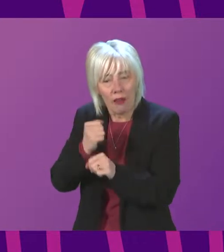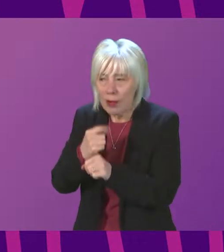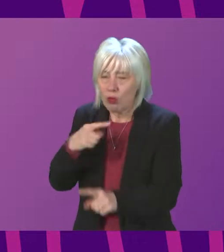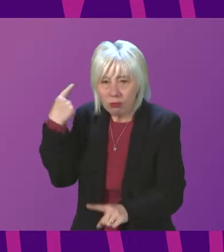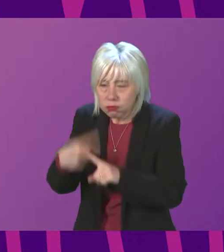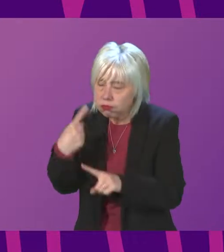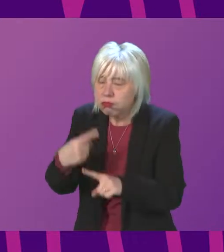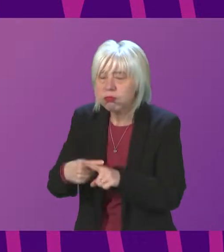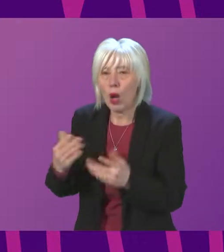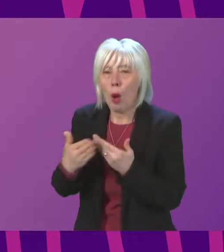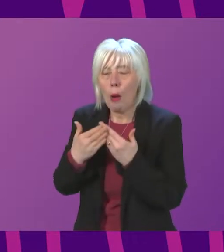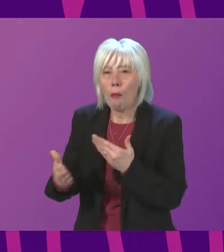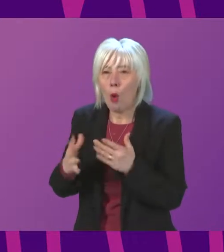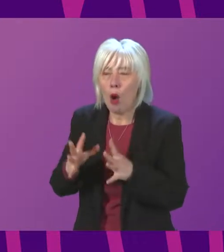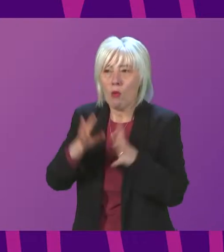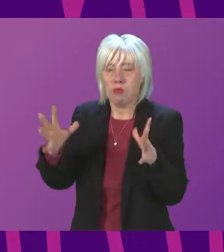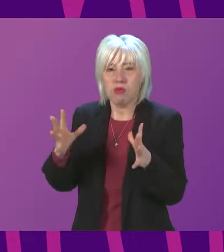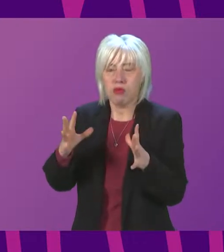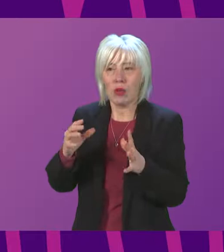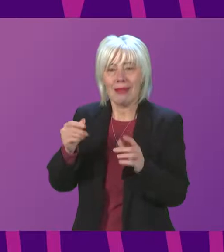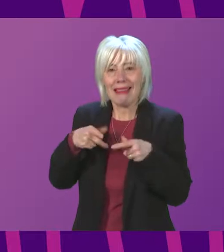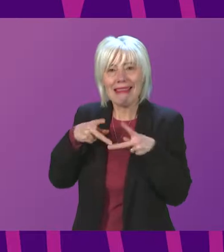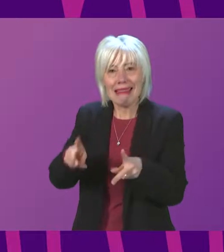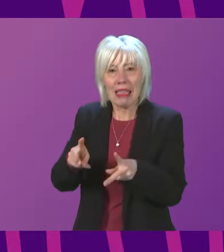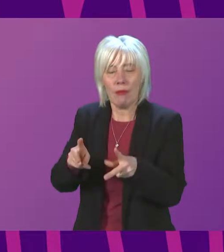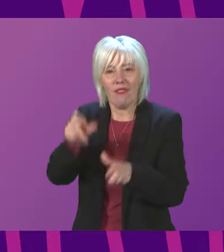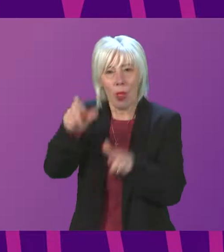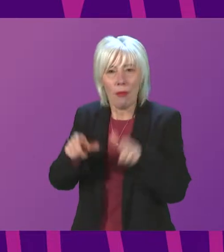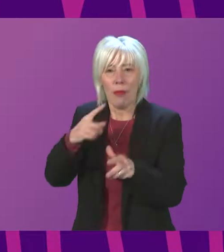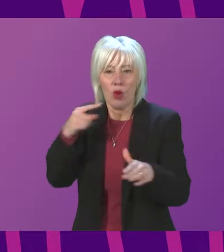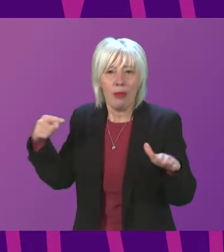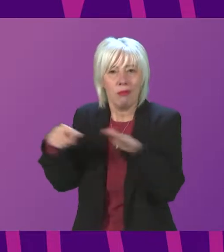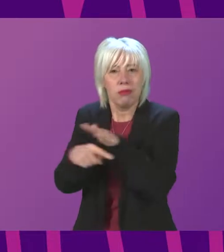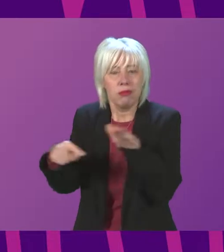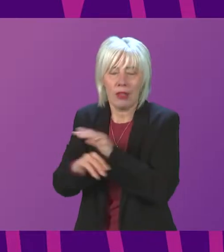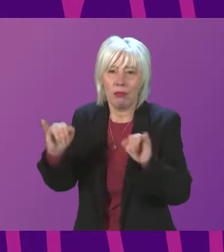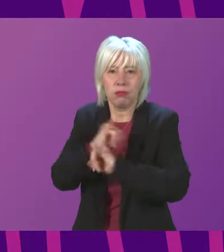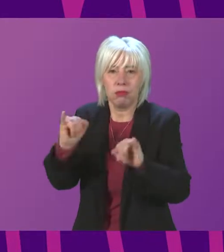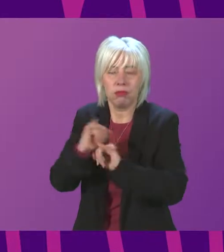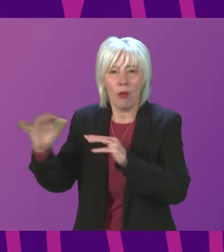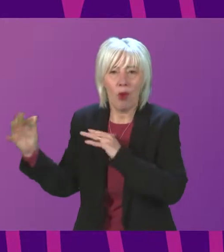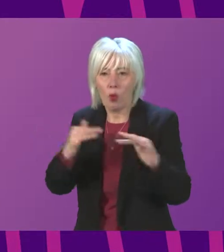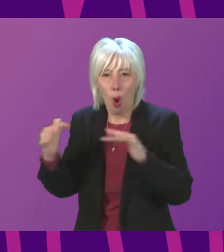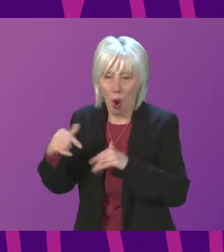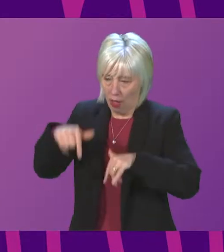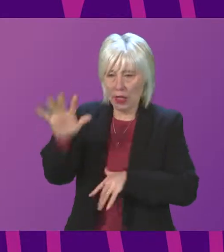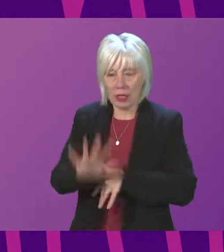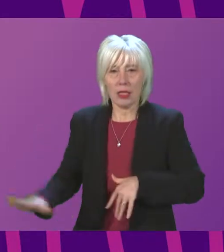implement a more ambitious scheme to support those who are fleeing that appalling war on our continent?